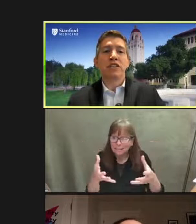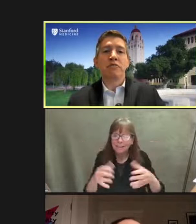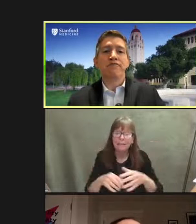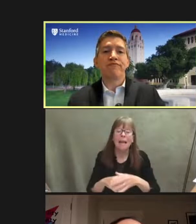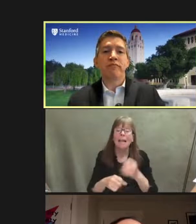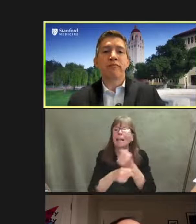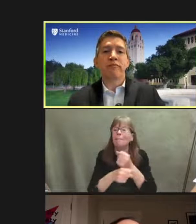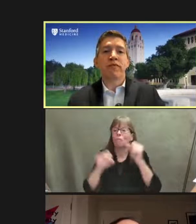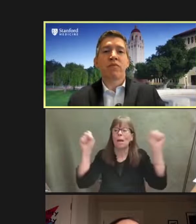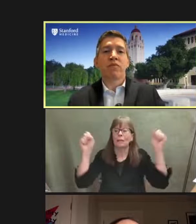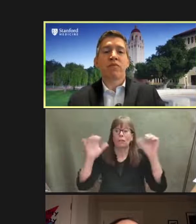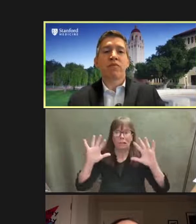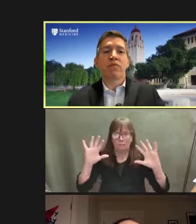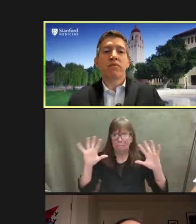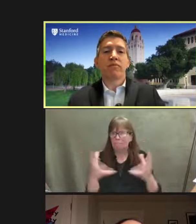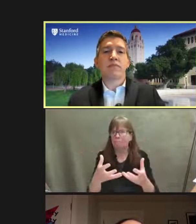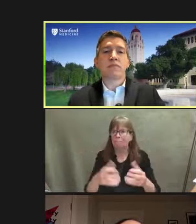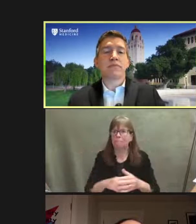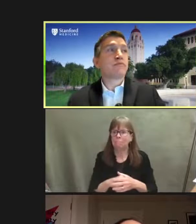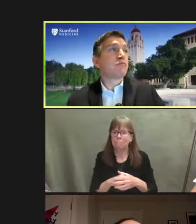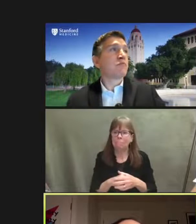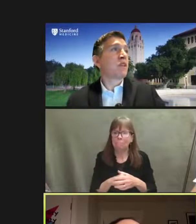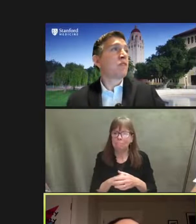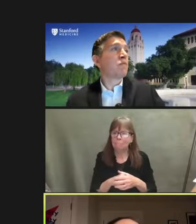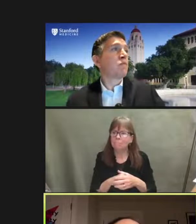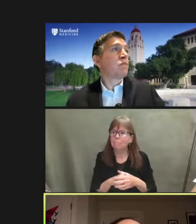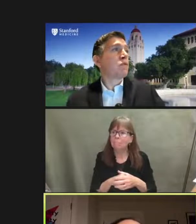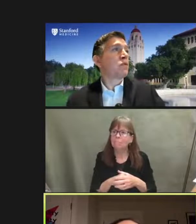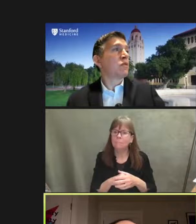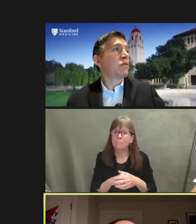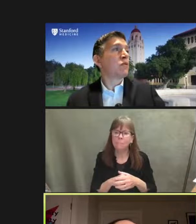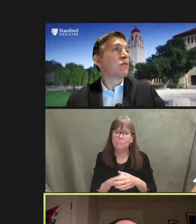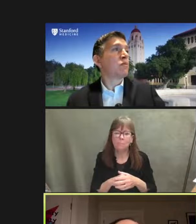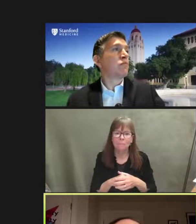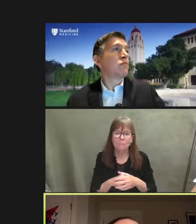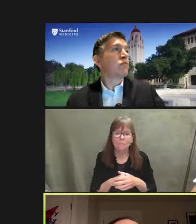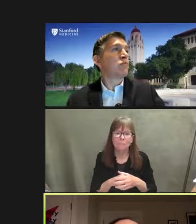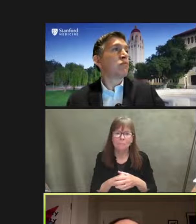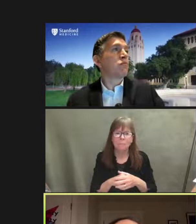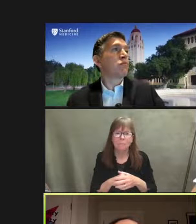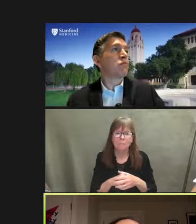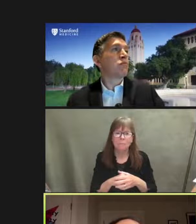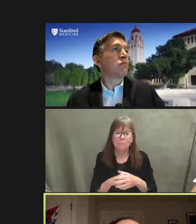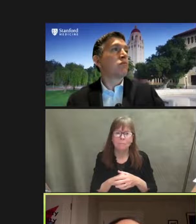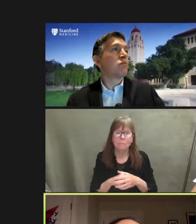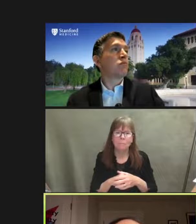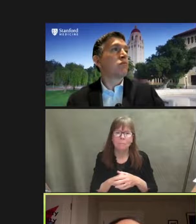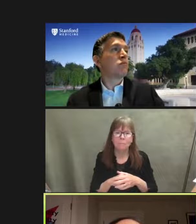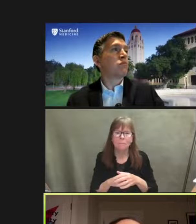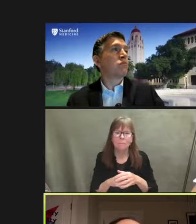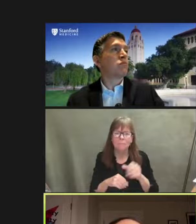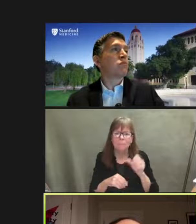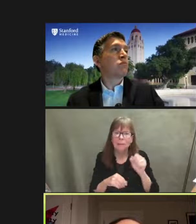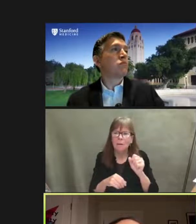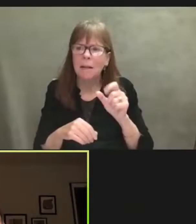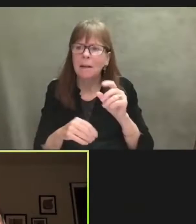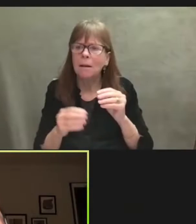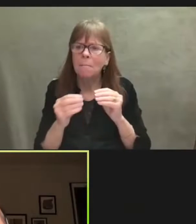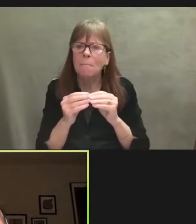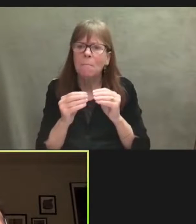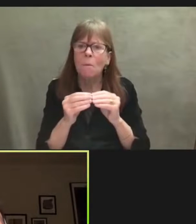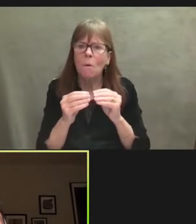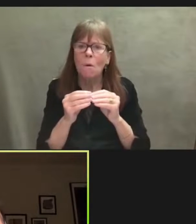Yeah, just to like, you know, give more context or background, it's not to